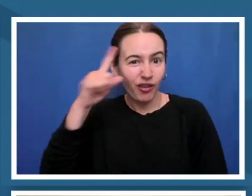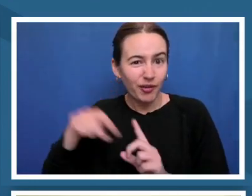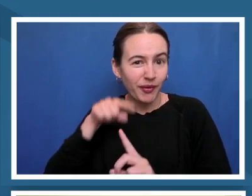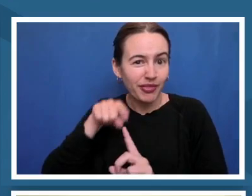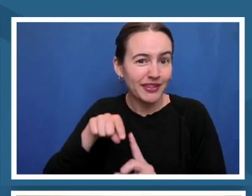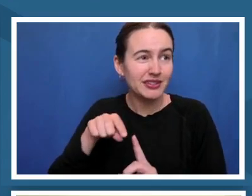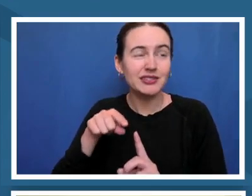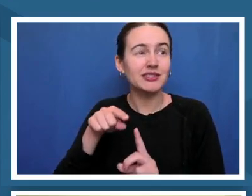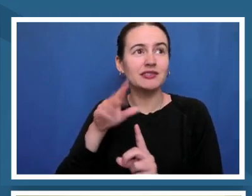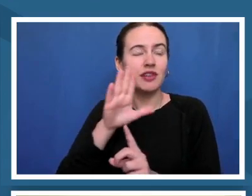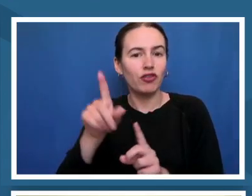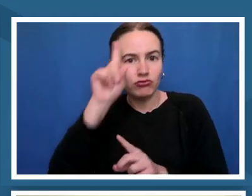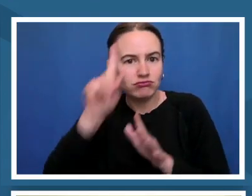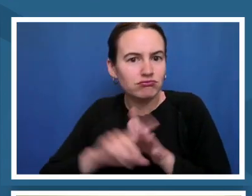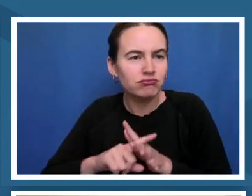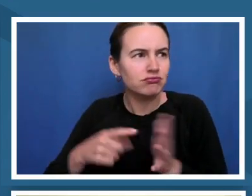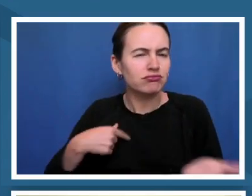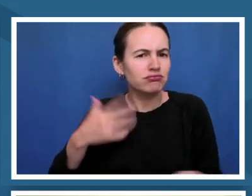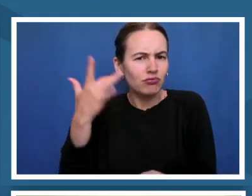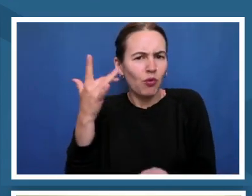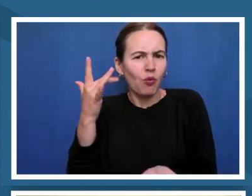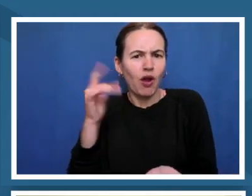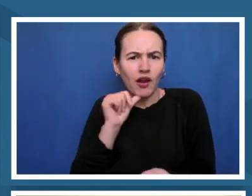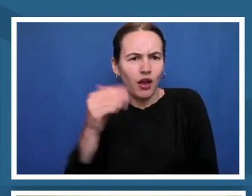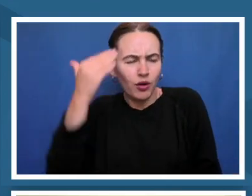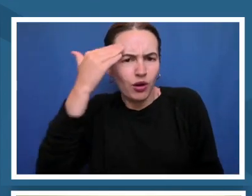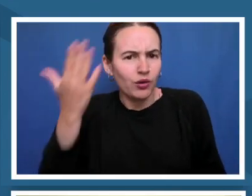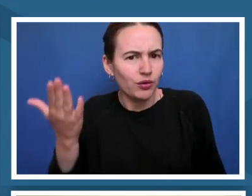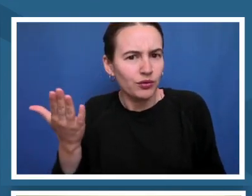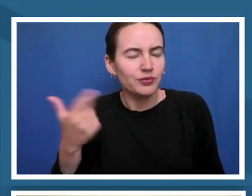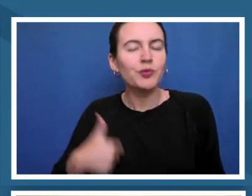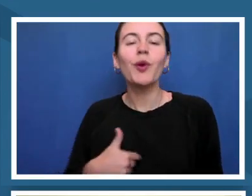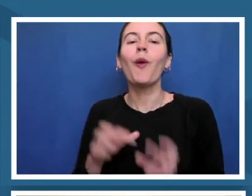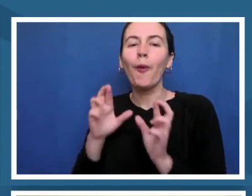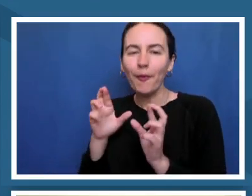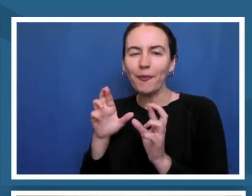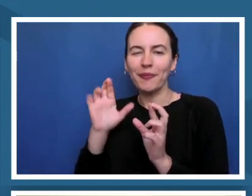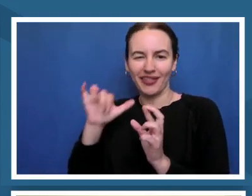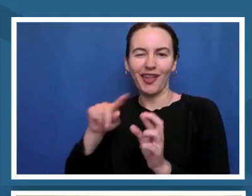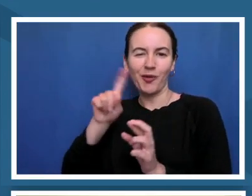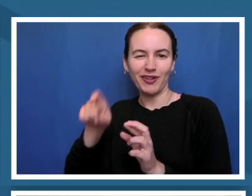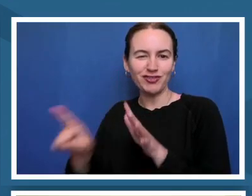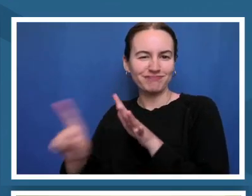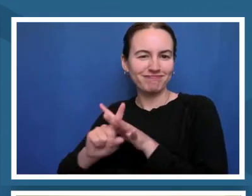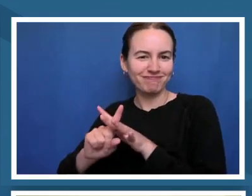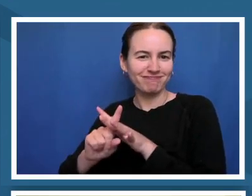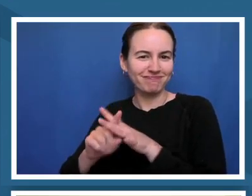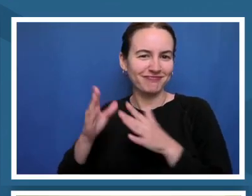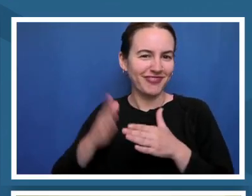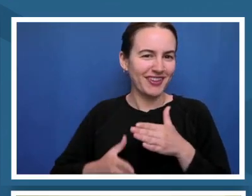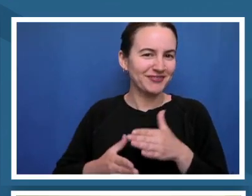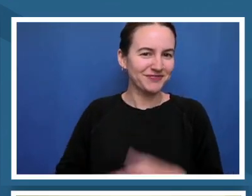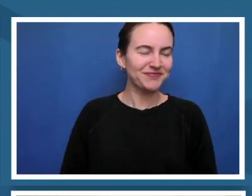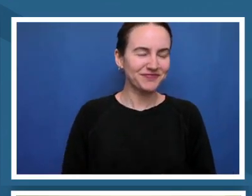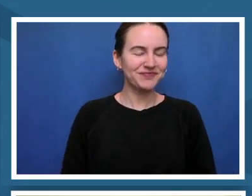questions that we're hoping that people will ask at the end and we really